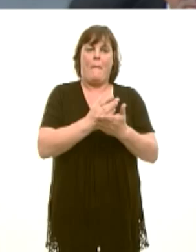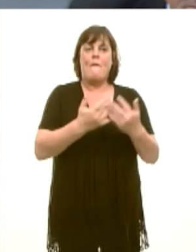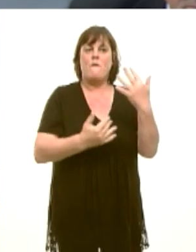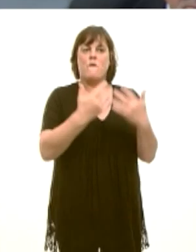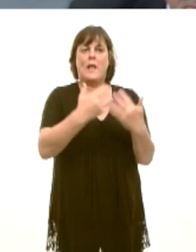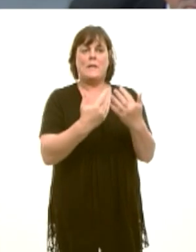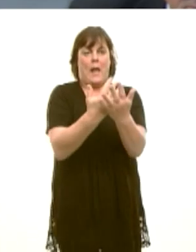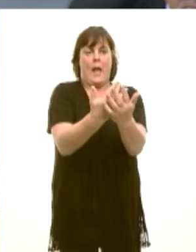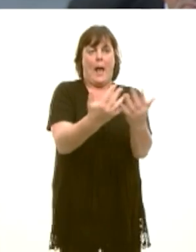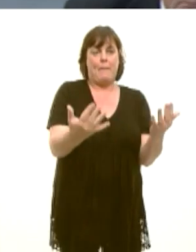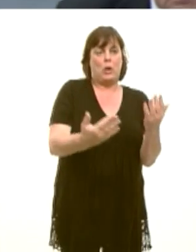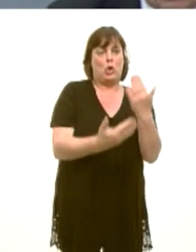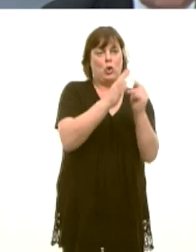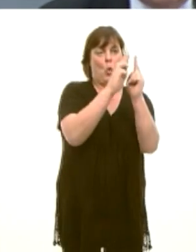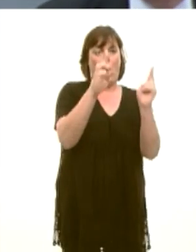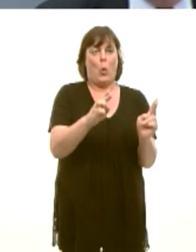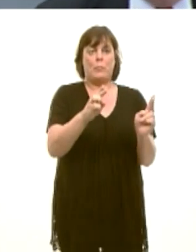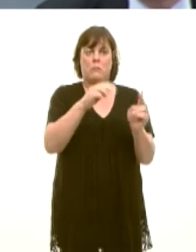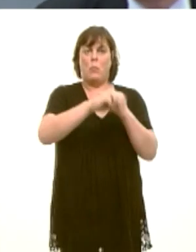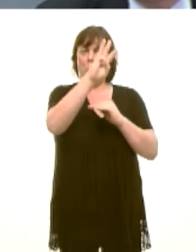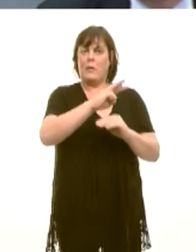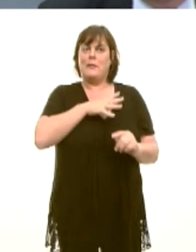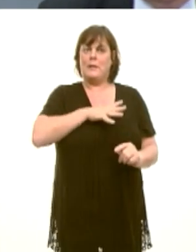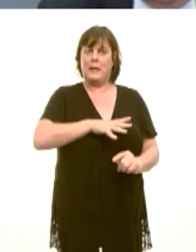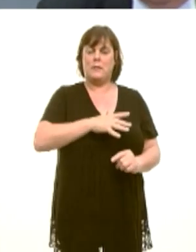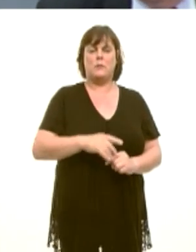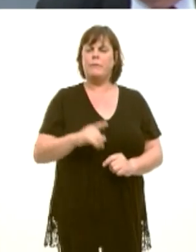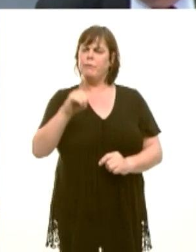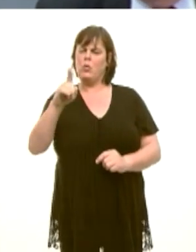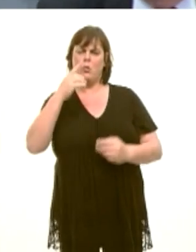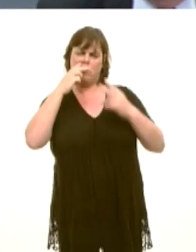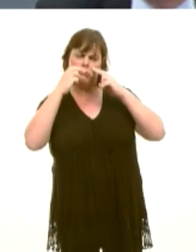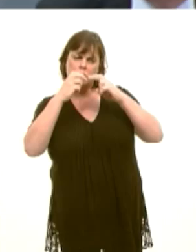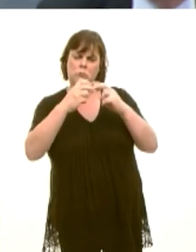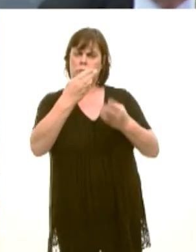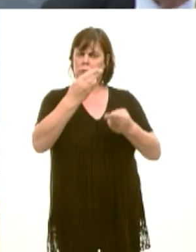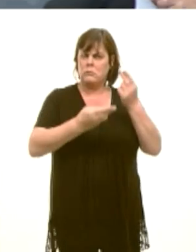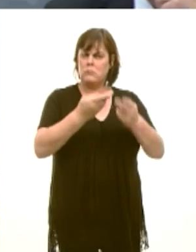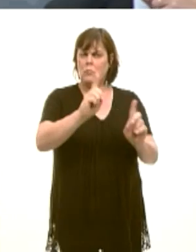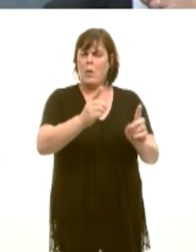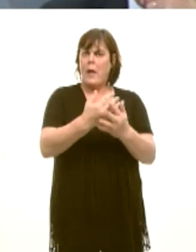need here. What is your analysis? How many new homes do we need to build each year in